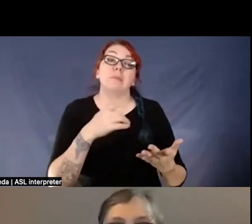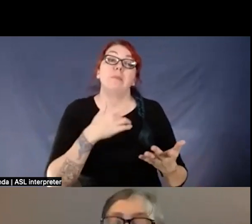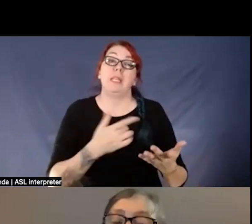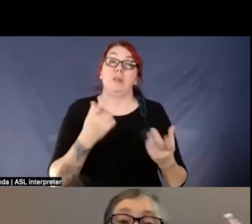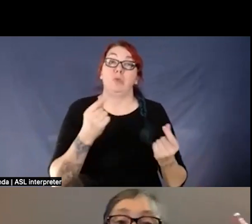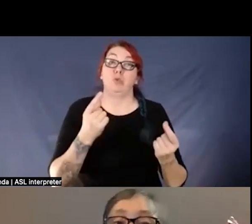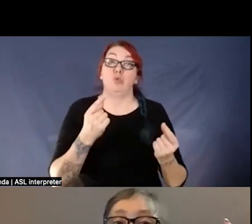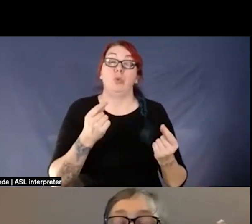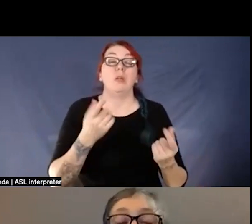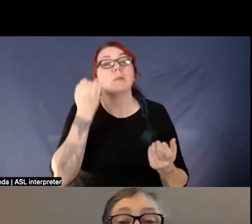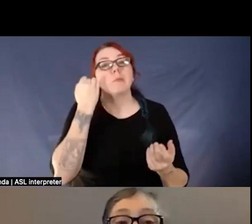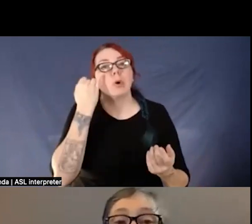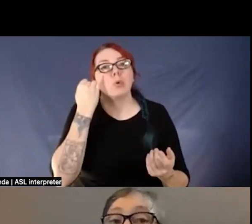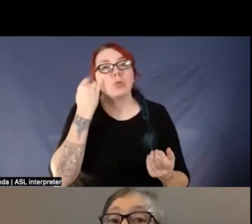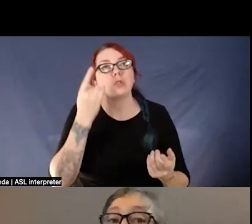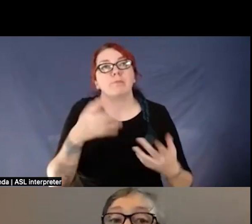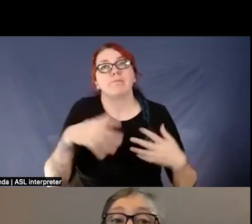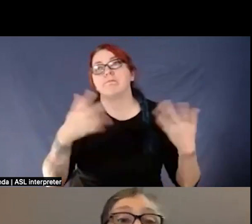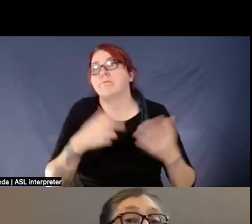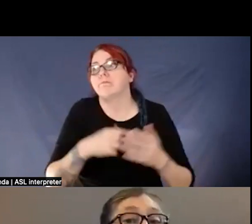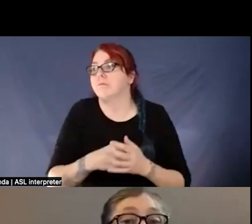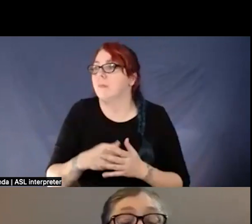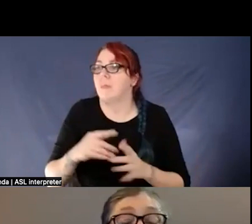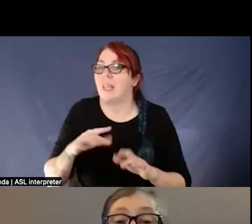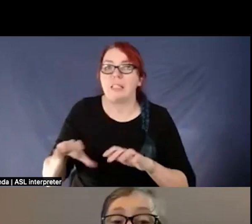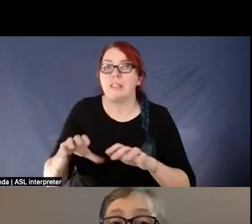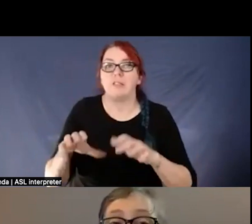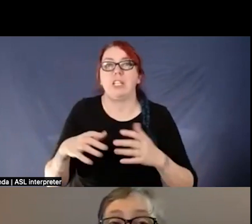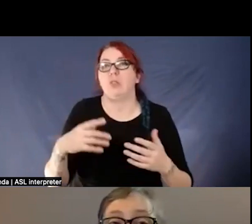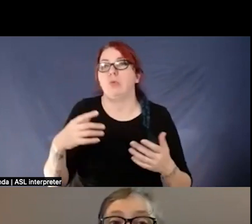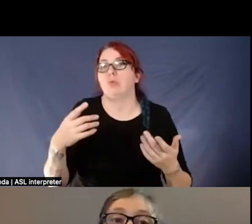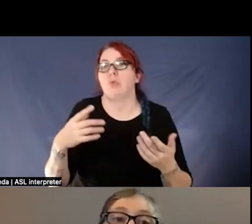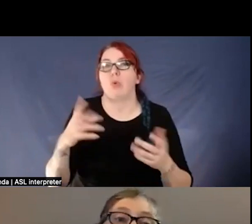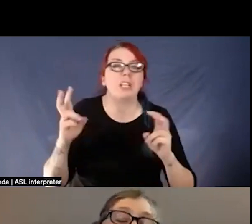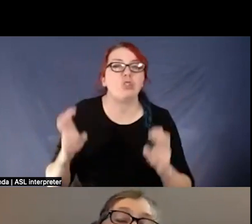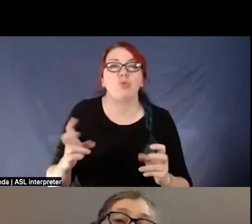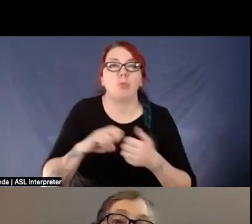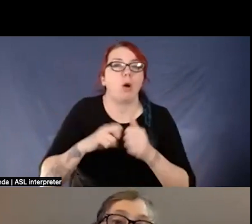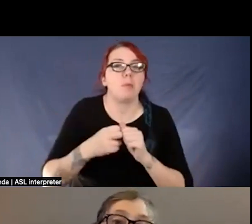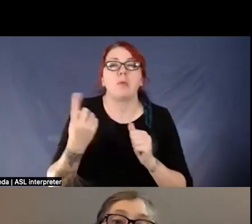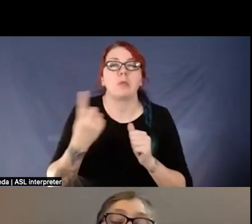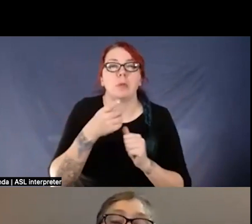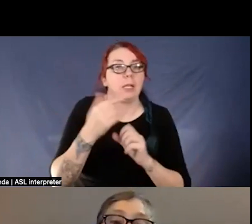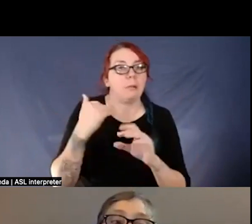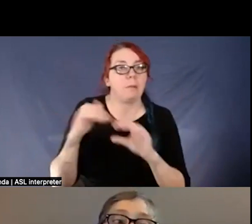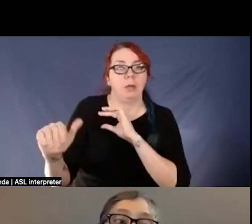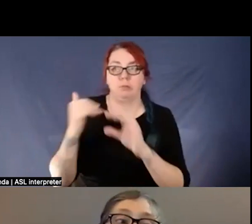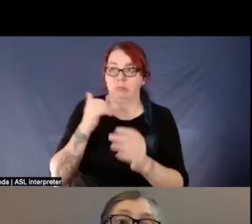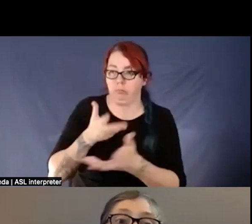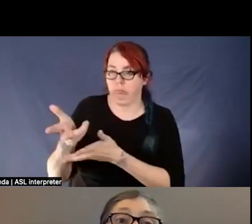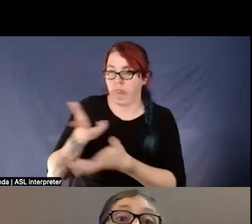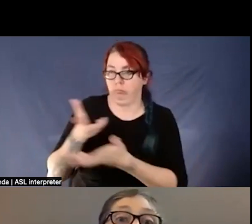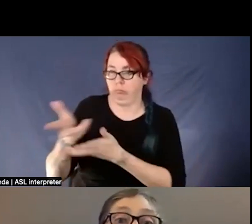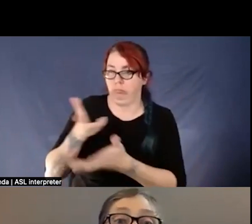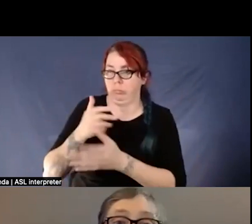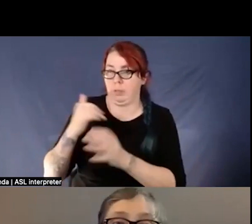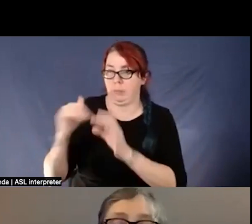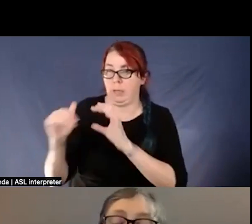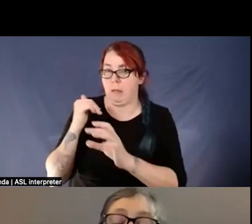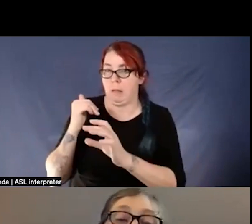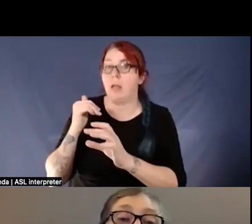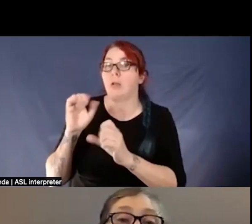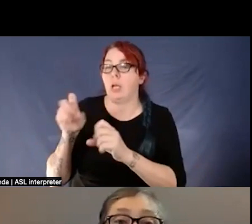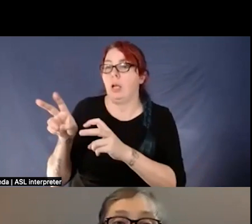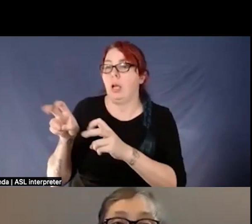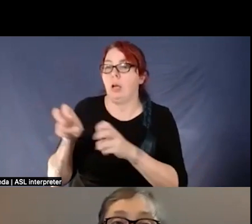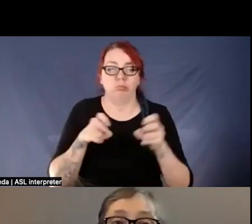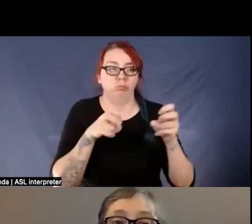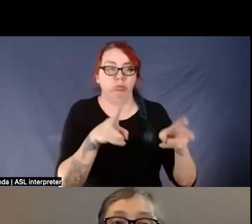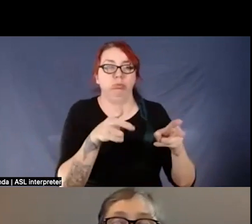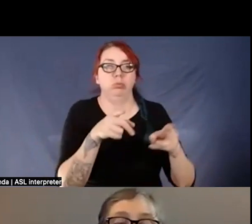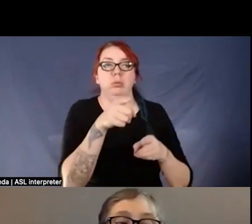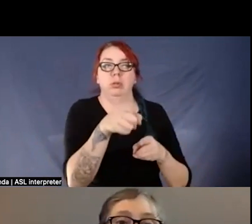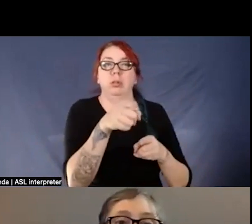on a activity or an account or an issue and puts it into this transparent transferable